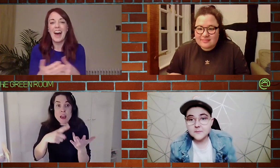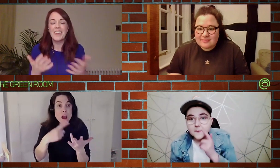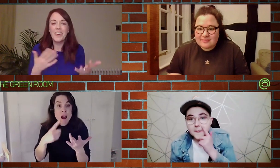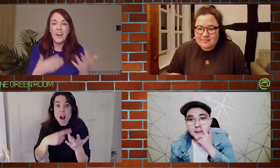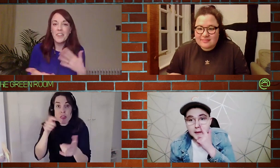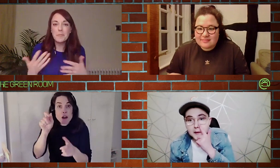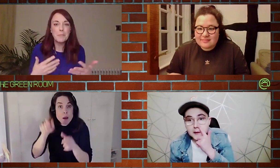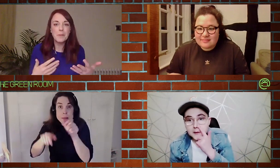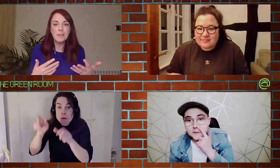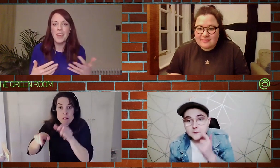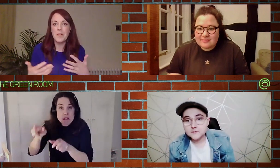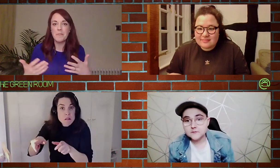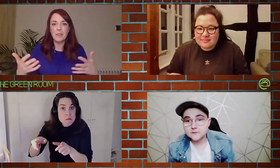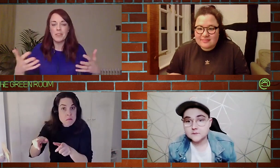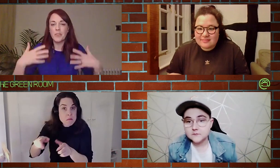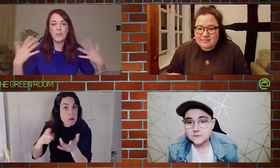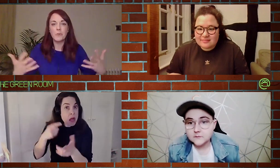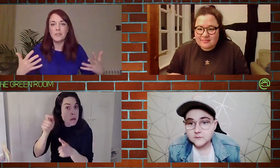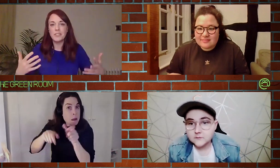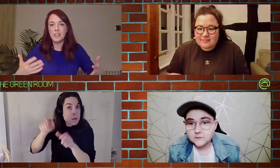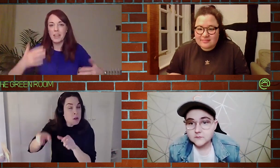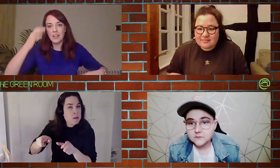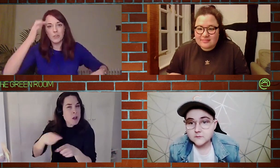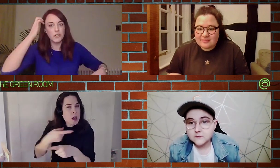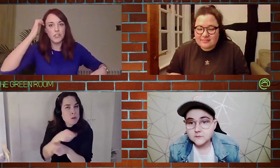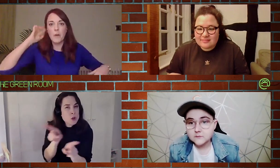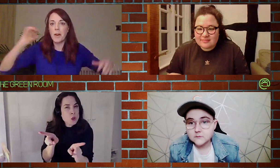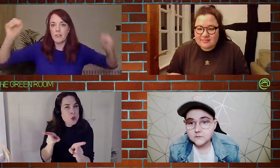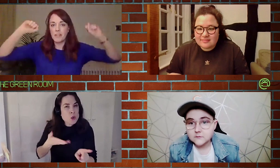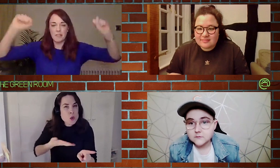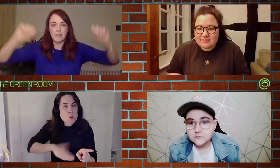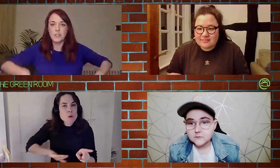Are there other people that you want to shout out? Give them a shout